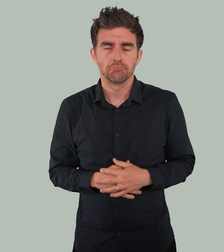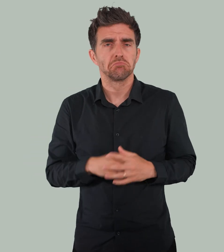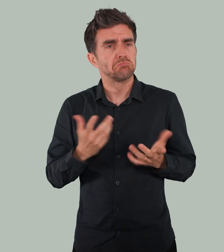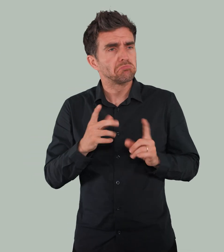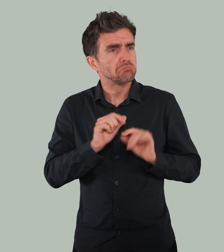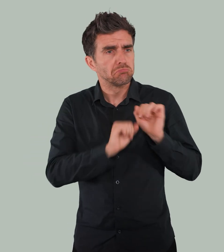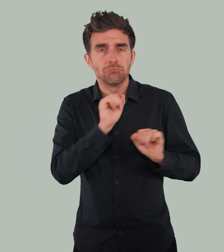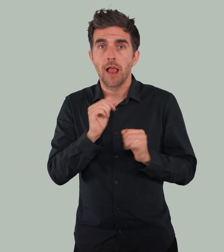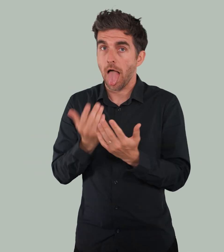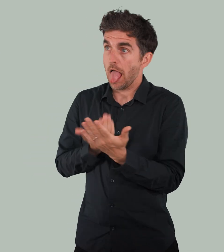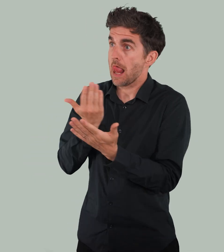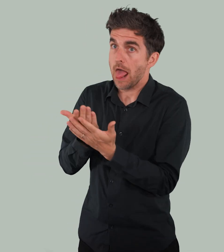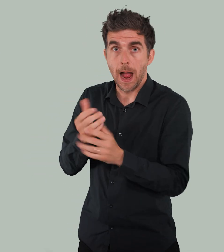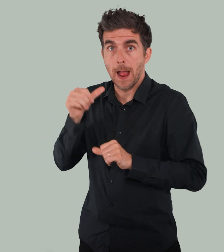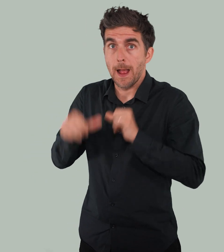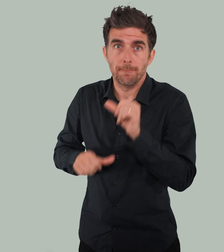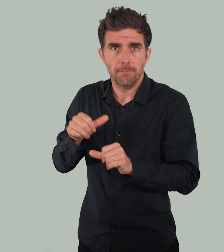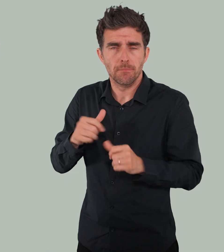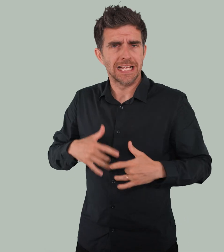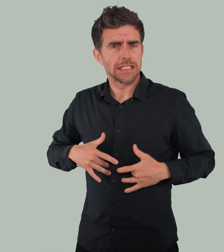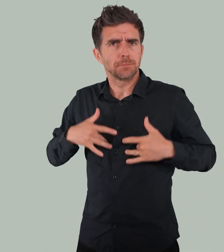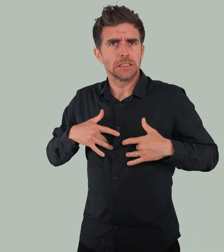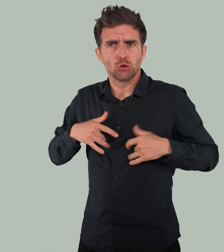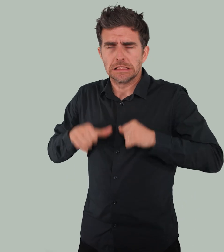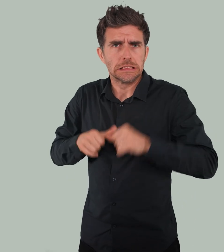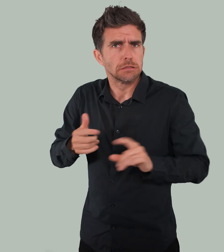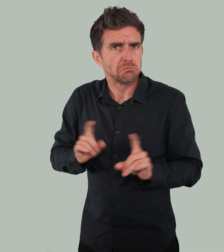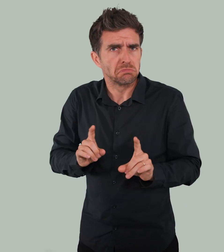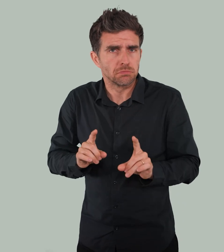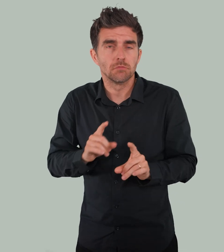Experiences of claiming PIP